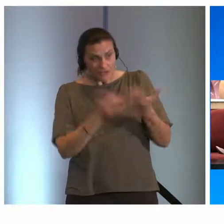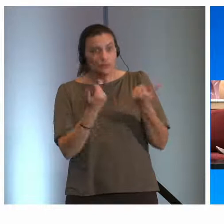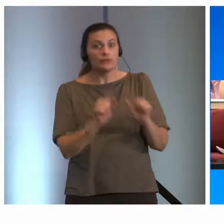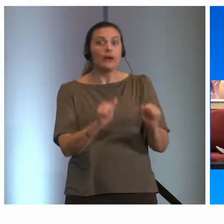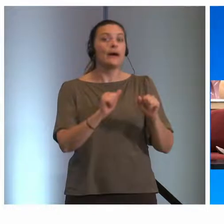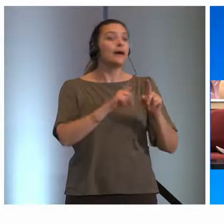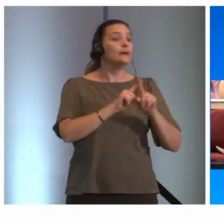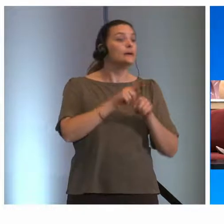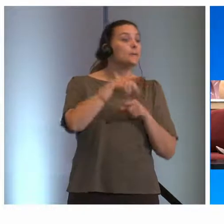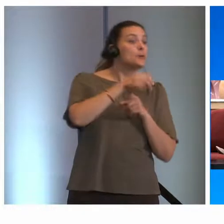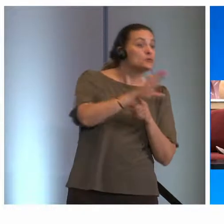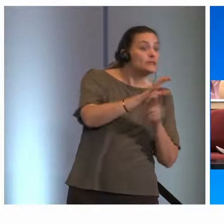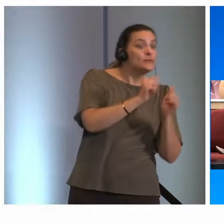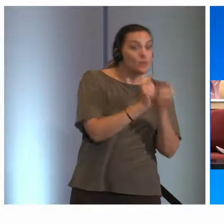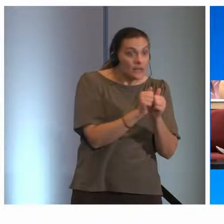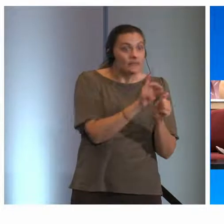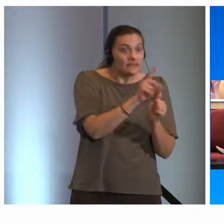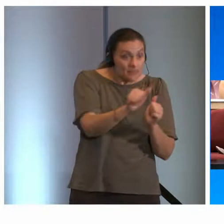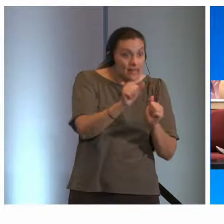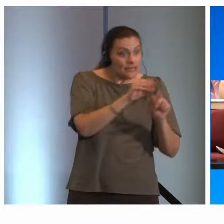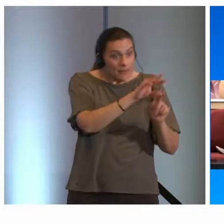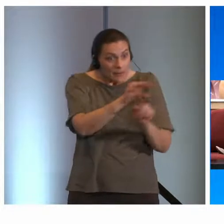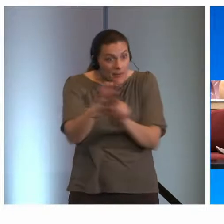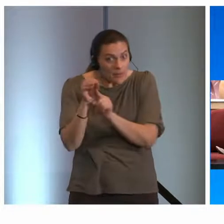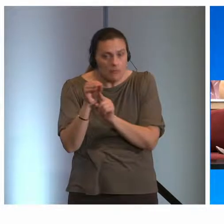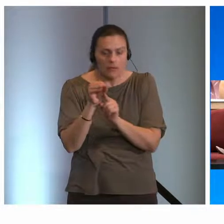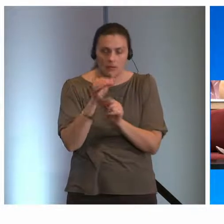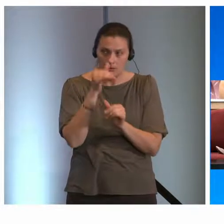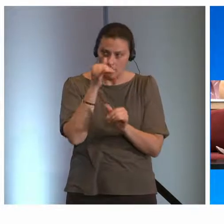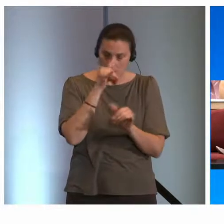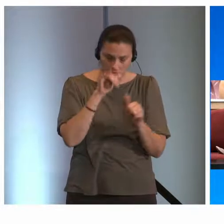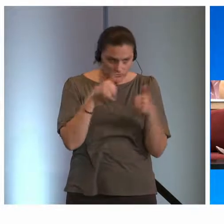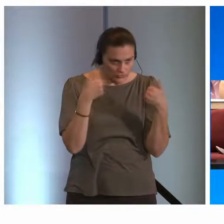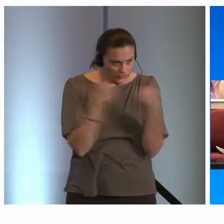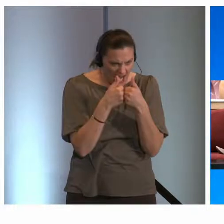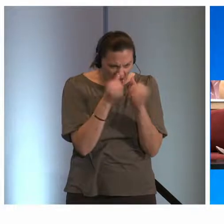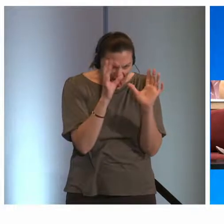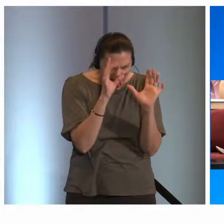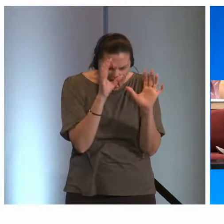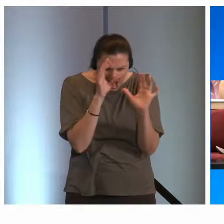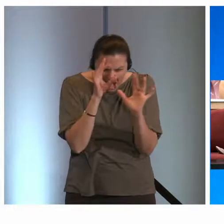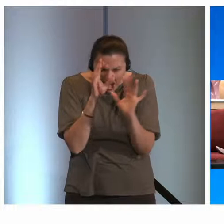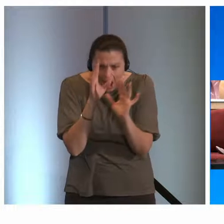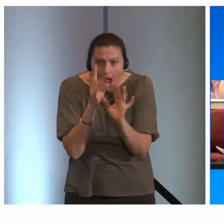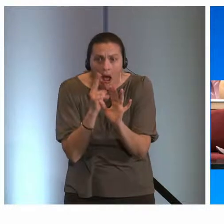people from other race or ethnic groups being represented with disability. Luckily we have that in --